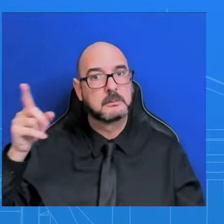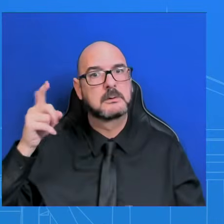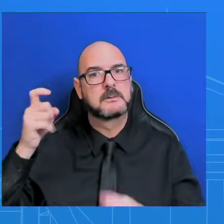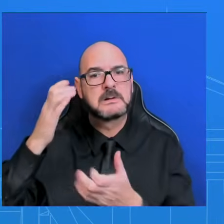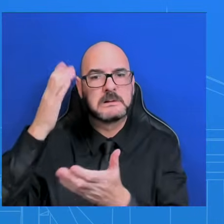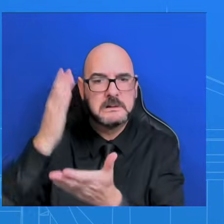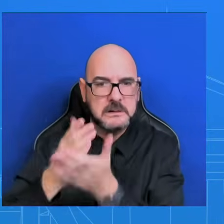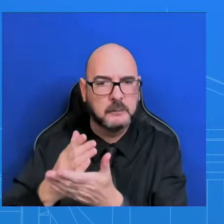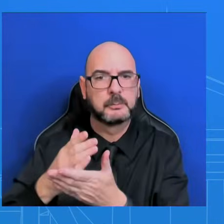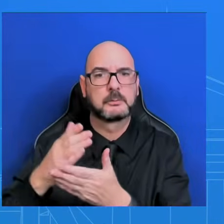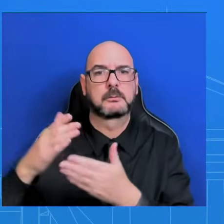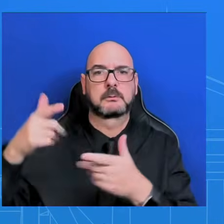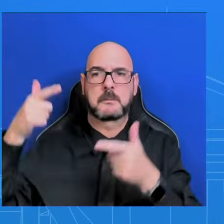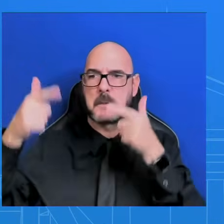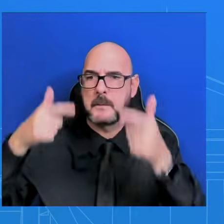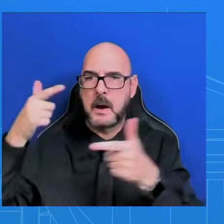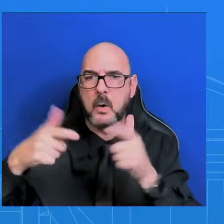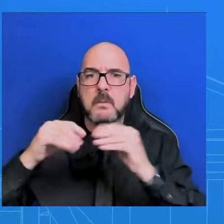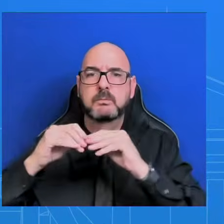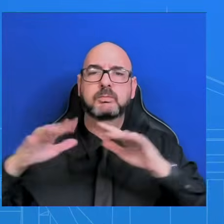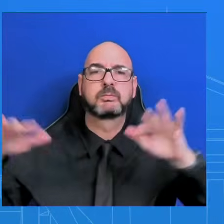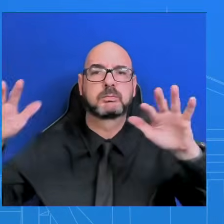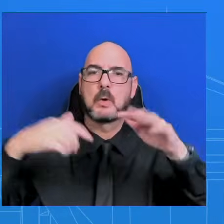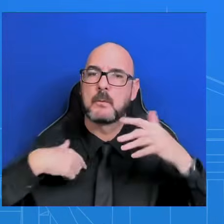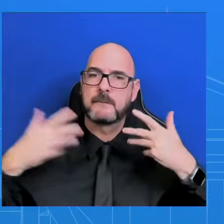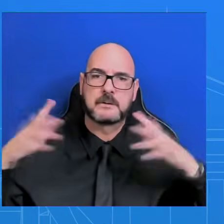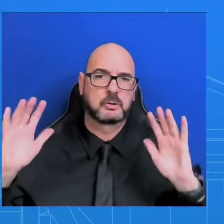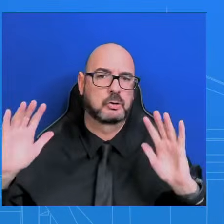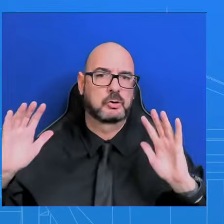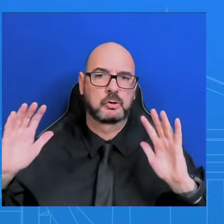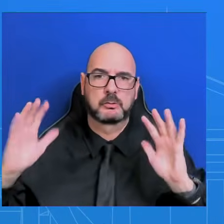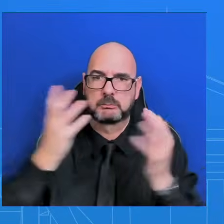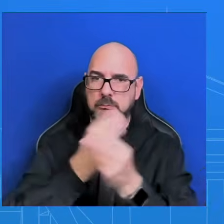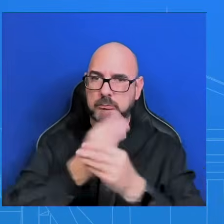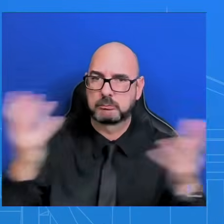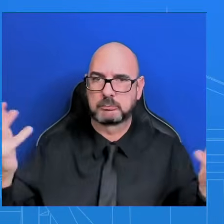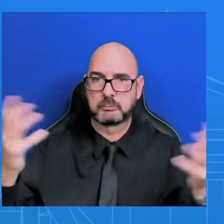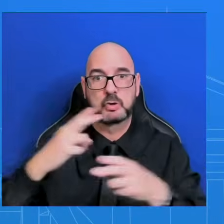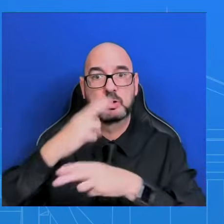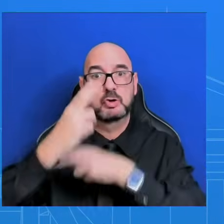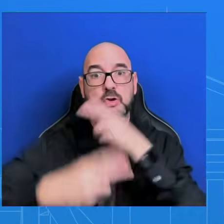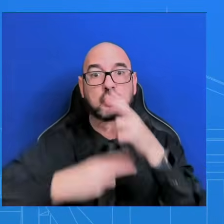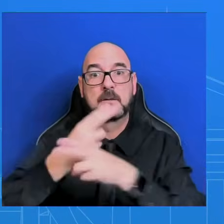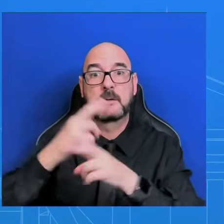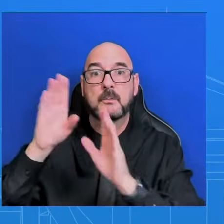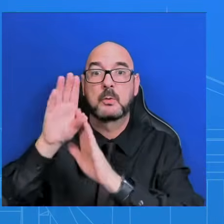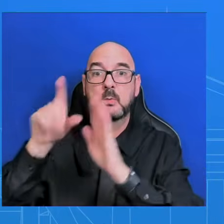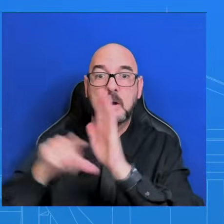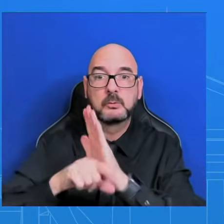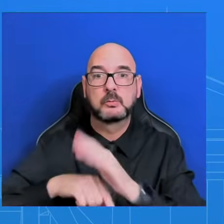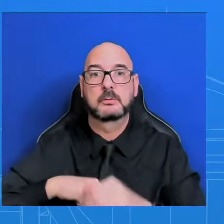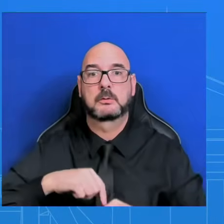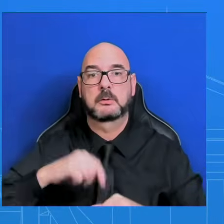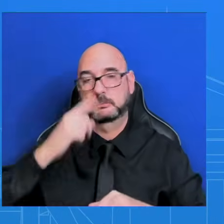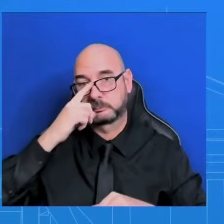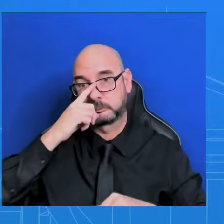We need universal background checks, a national red flag law. We must ban assault weapons, obviously, and high-capacity magazines.